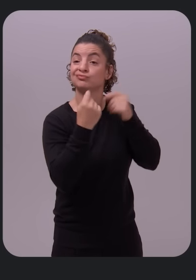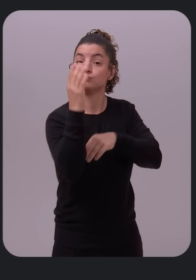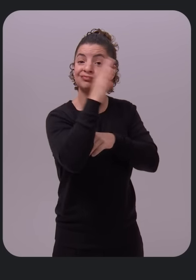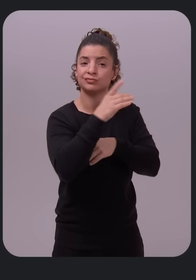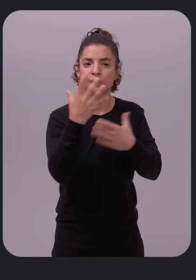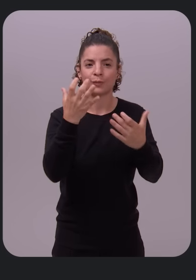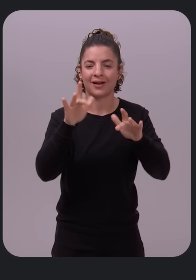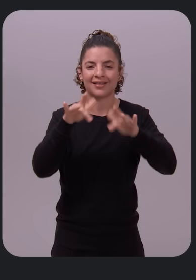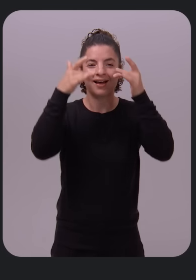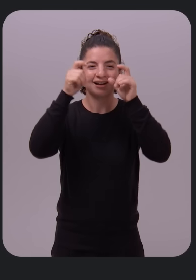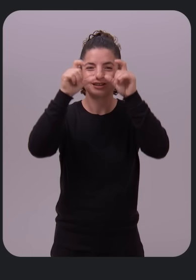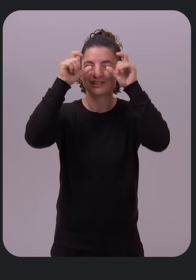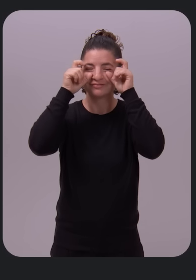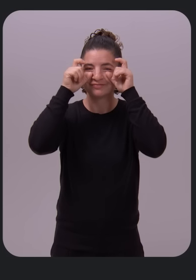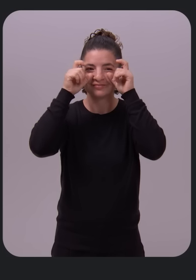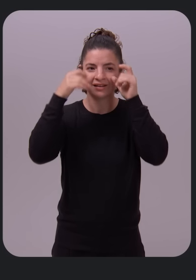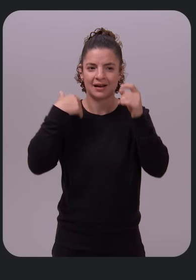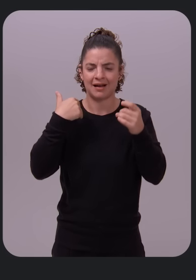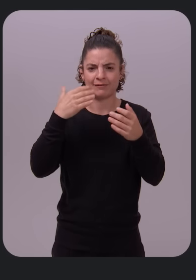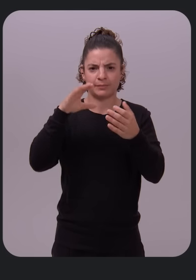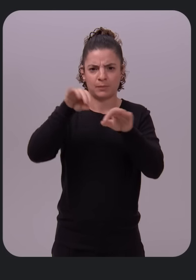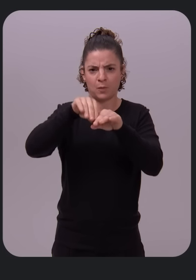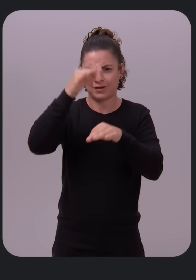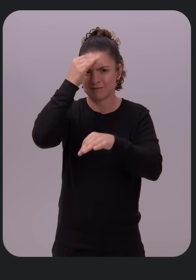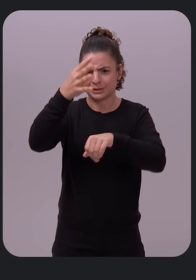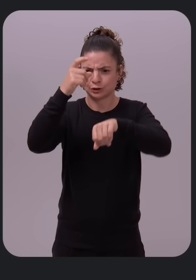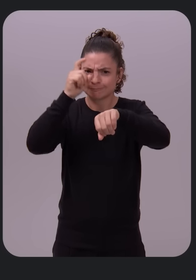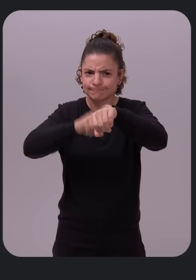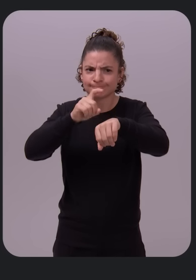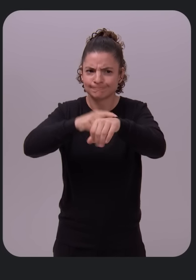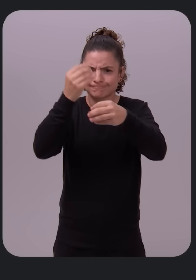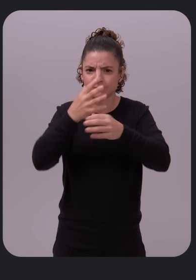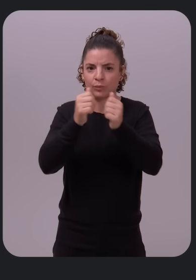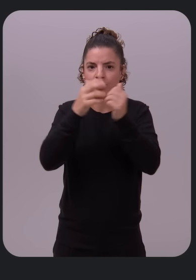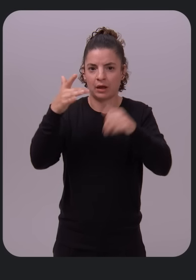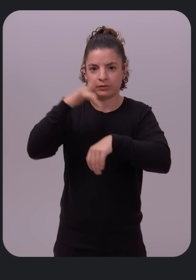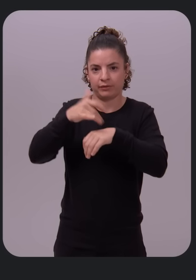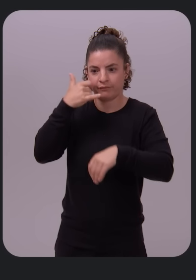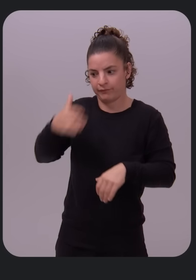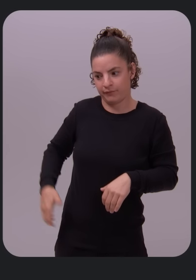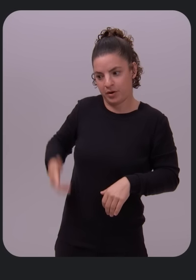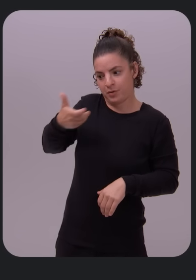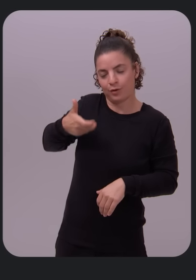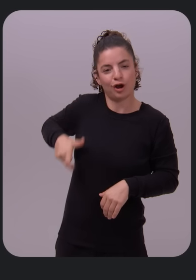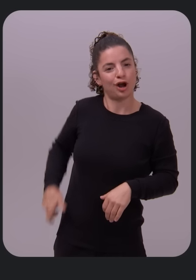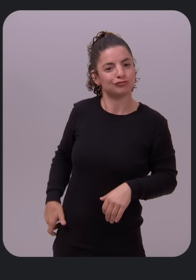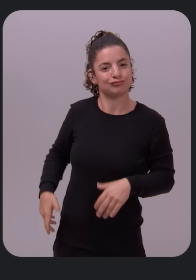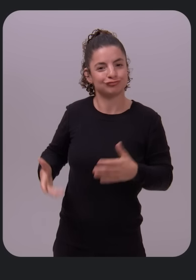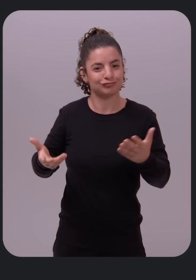want lightweight glasses that can give you timely information without reaching for your phone.